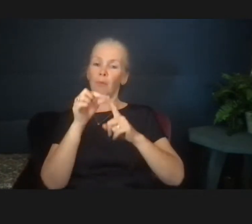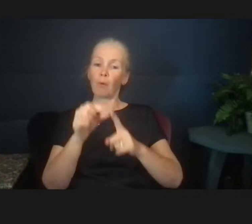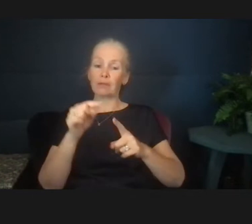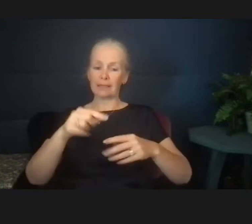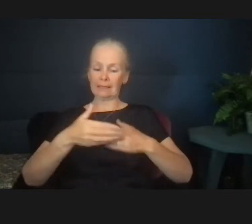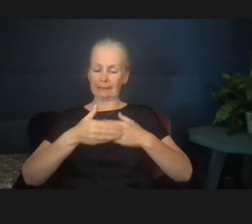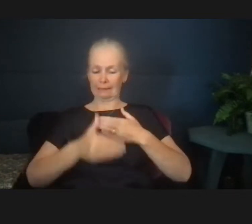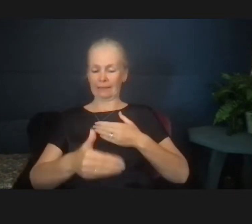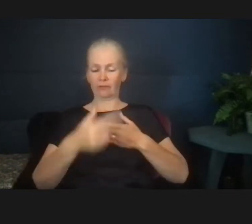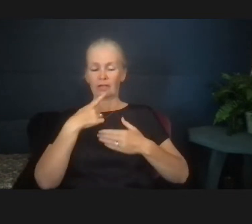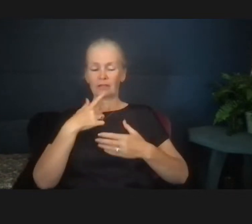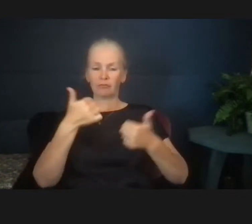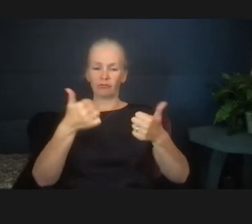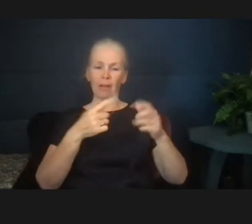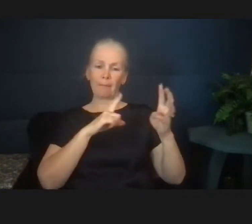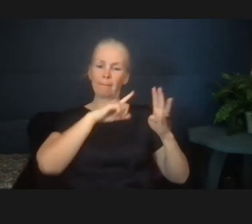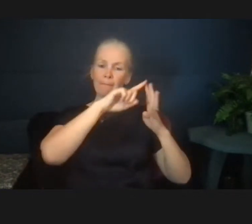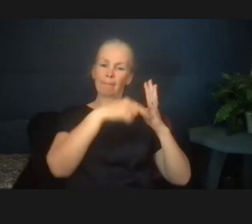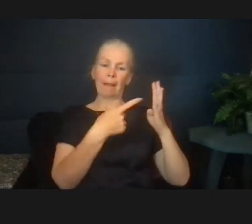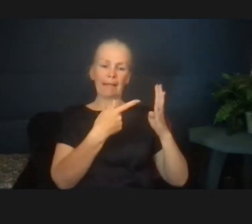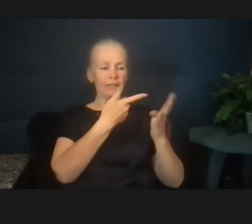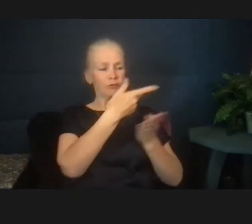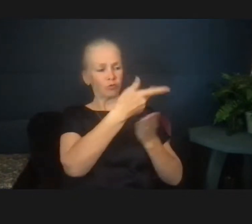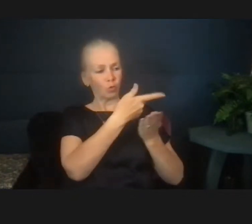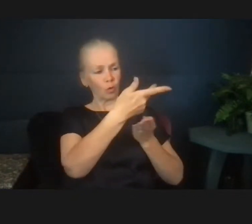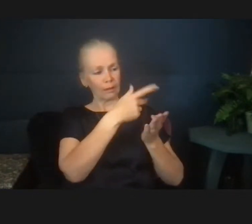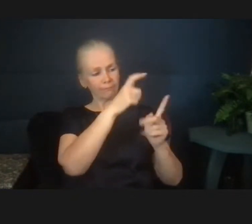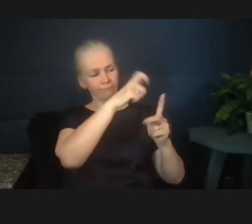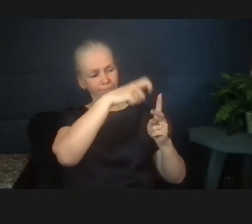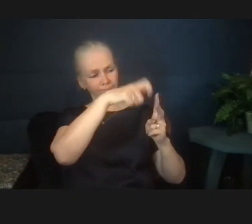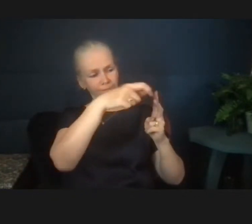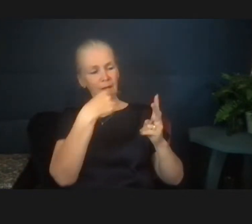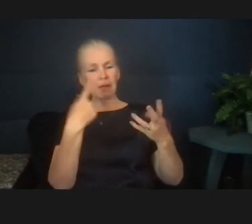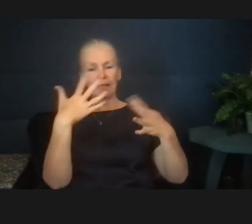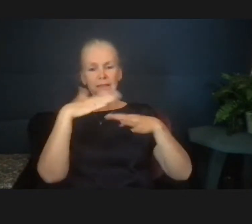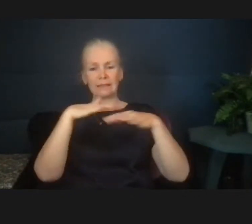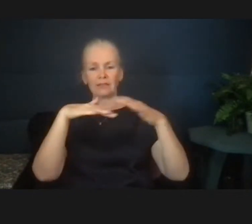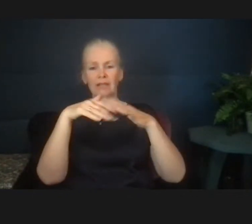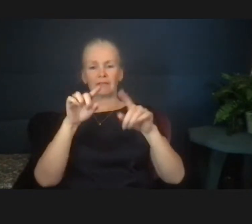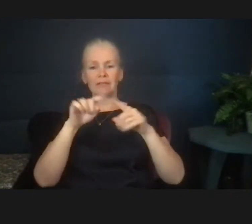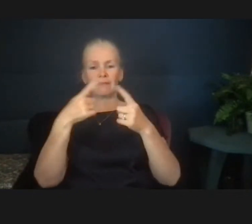going to have some great panellists talking about intersectionality from different points of view.